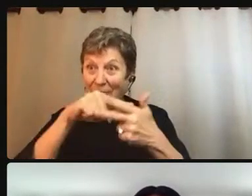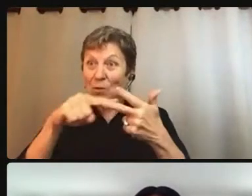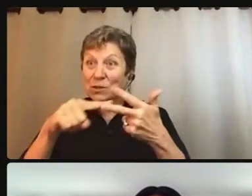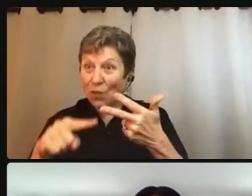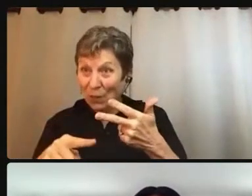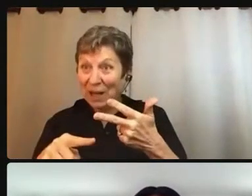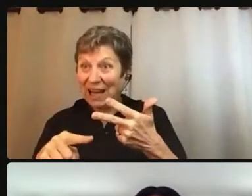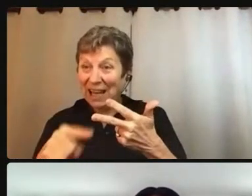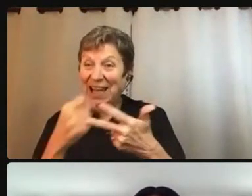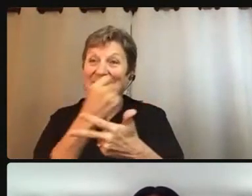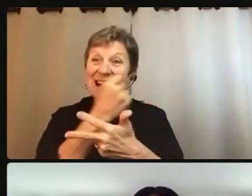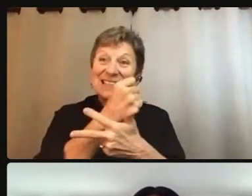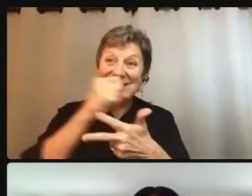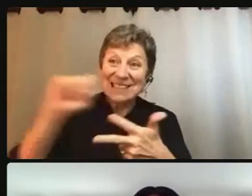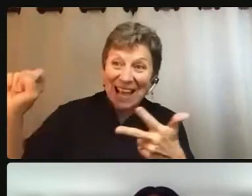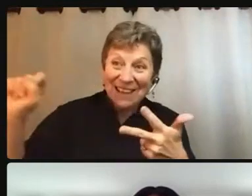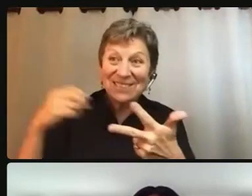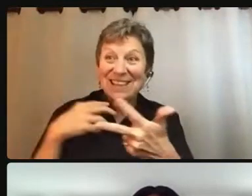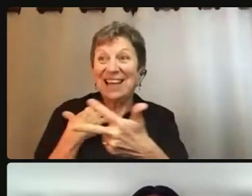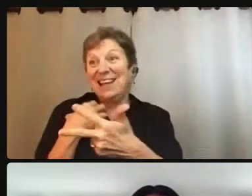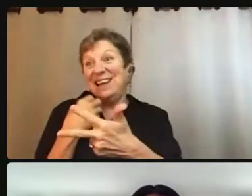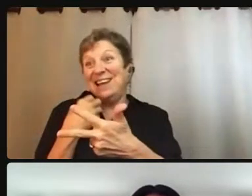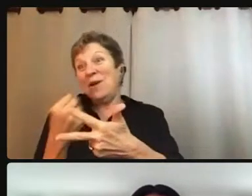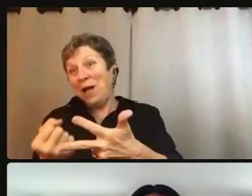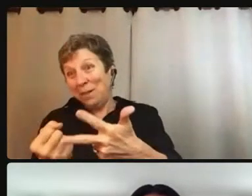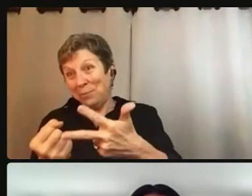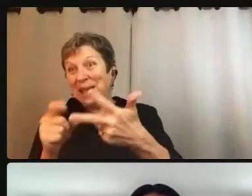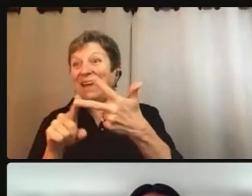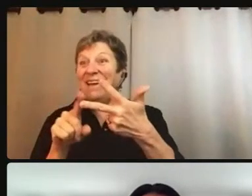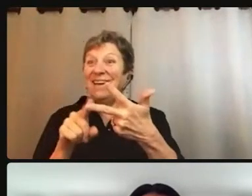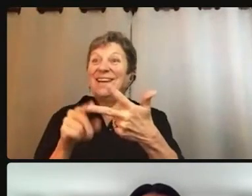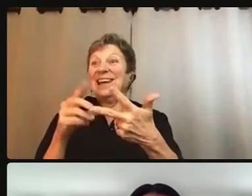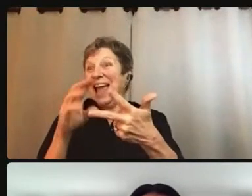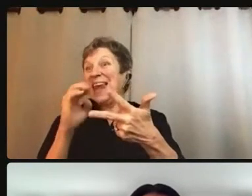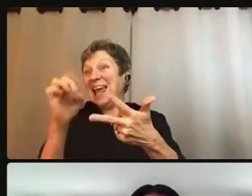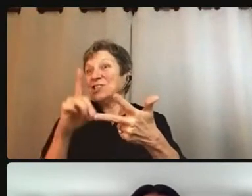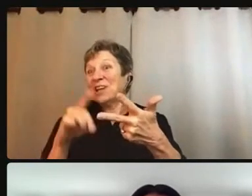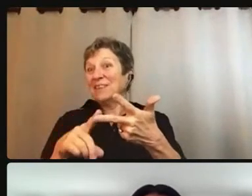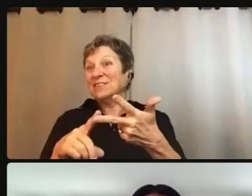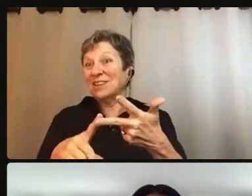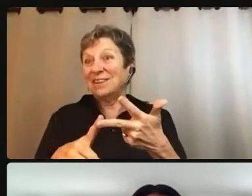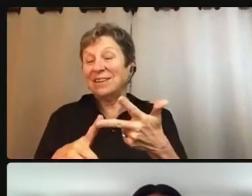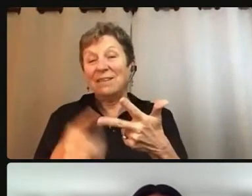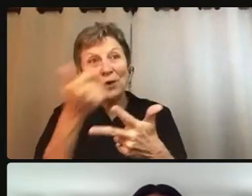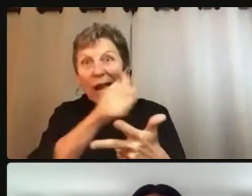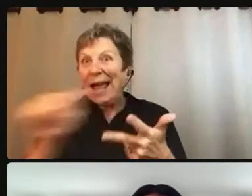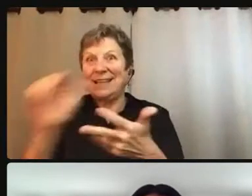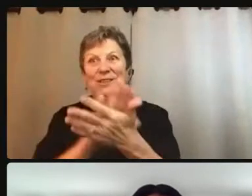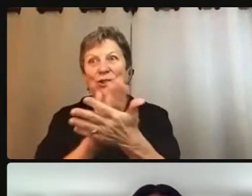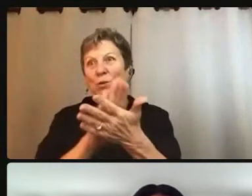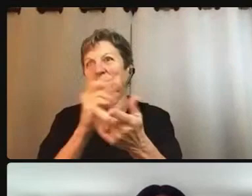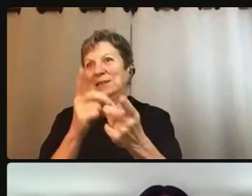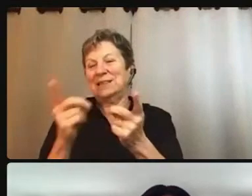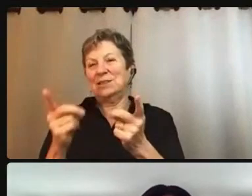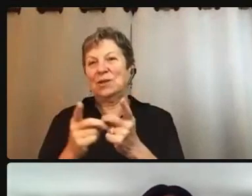SO EVERYONE SHOULD AGREE ON THOSE THREE GOALS, OK?